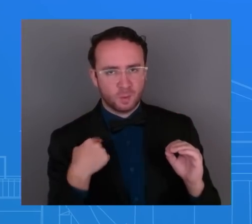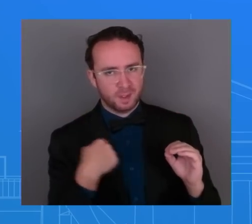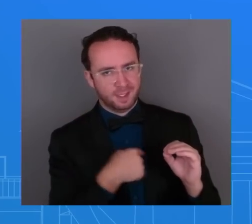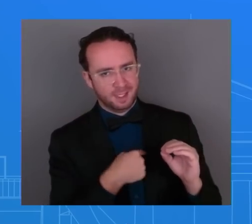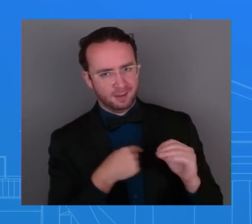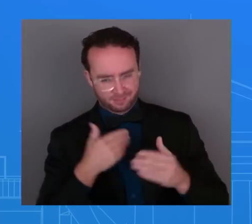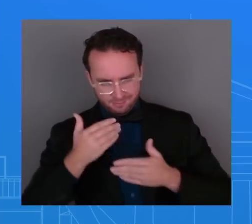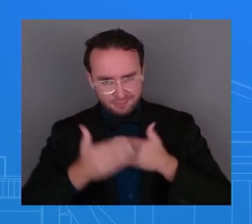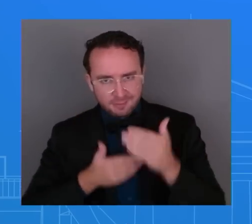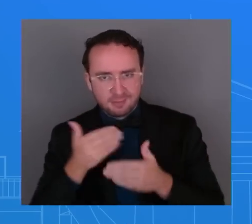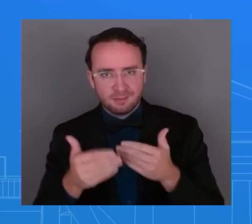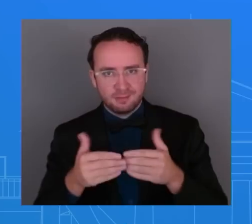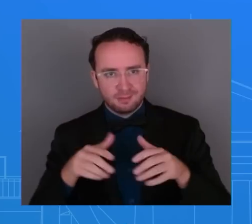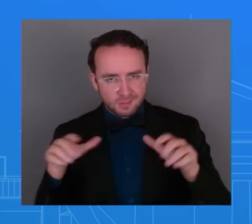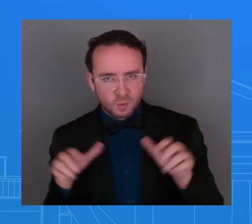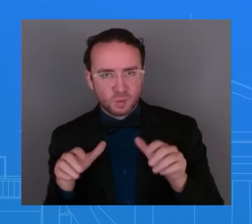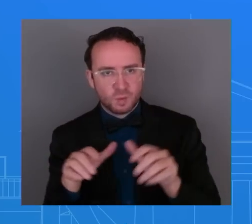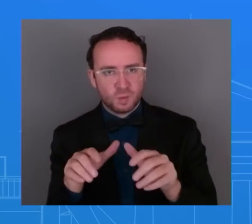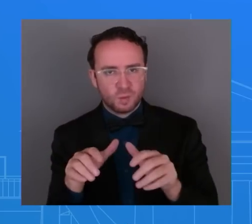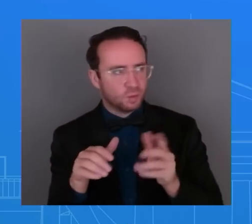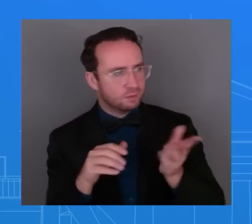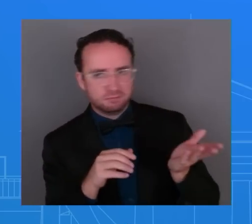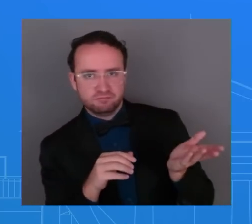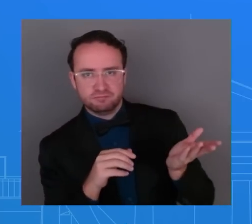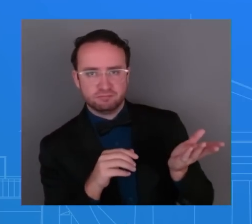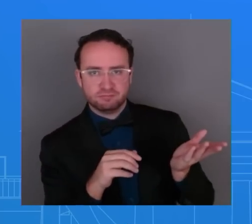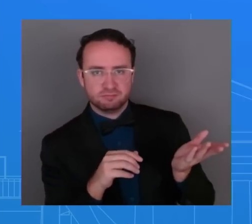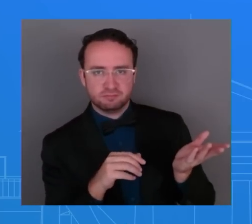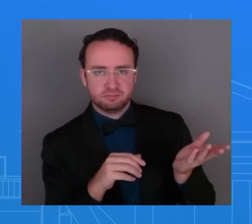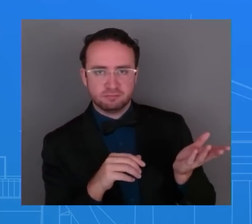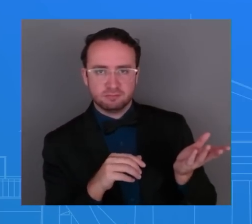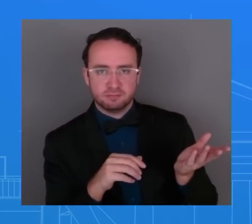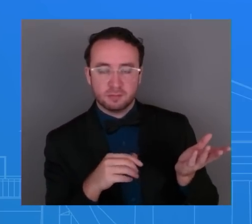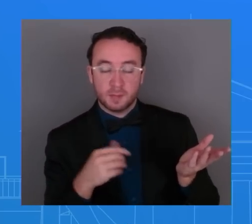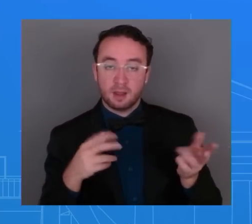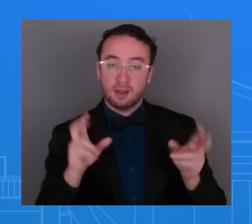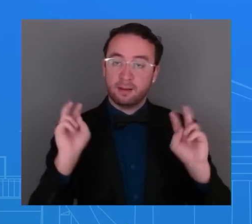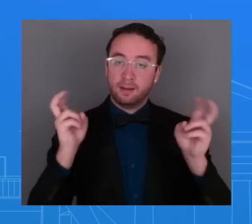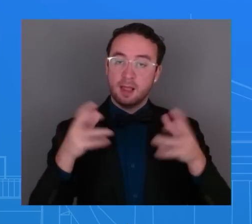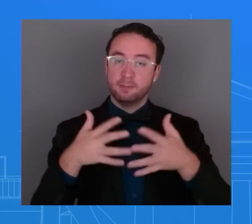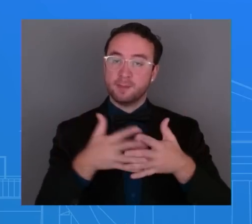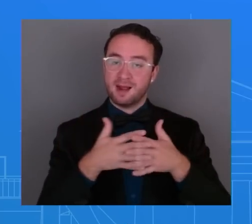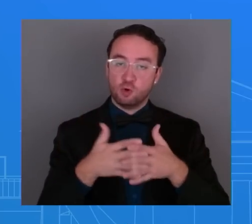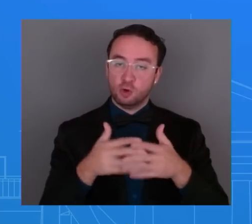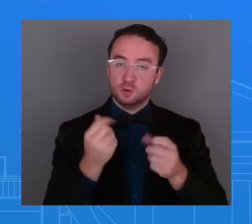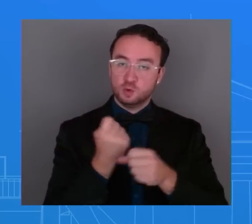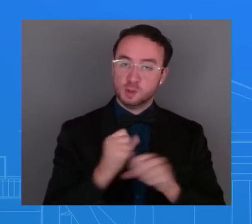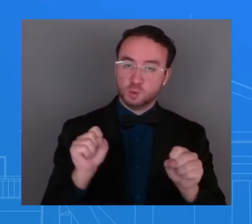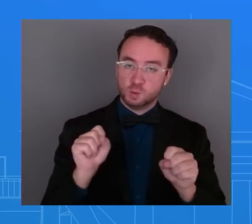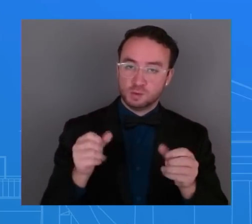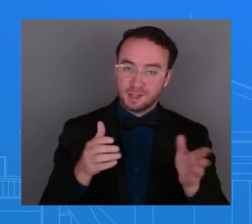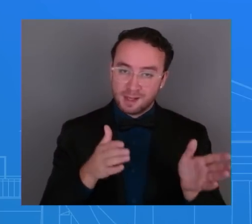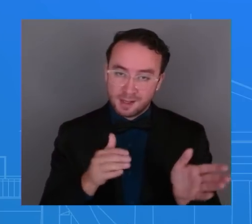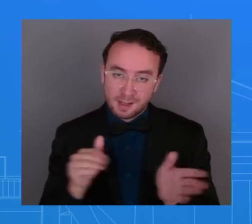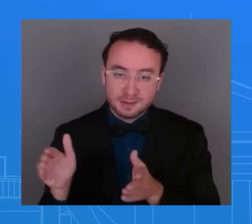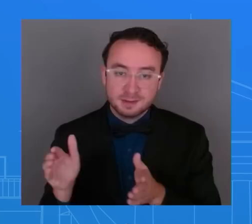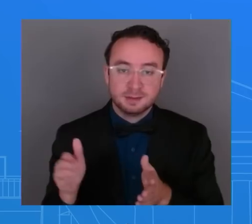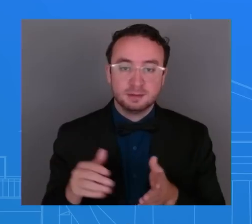American Rescue Plan, Inflation Reduction Act, they opposed it. All right. Everybody, thank you so much. I'll see you tomorrow. The Press: Thanks, Karine.